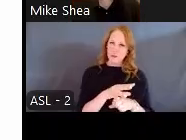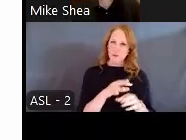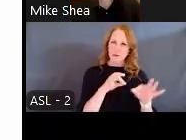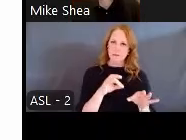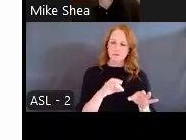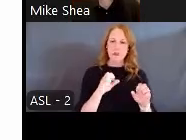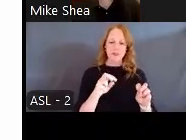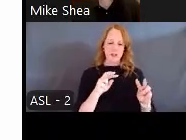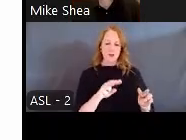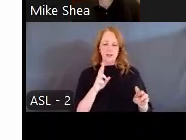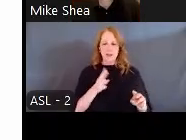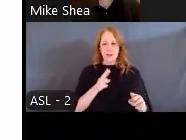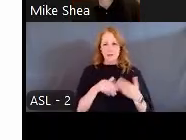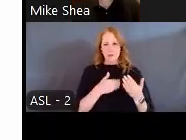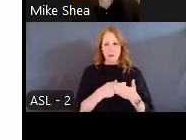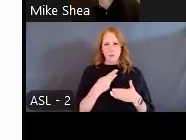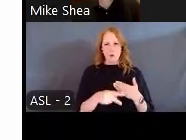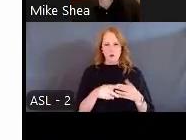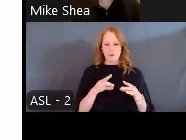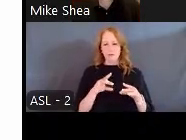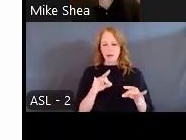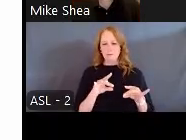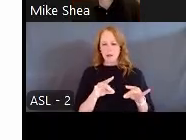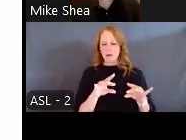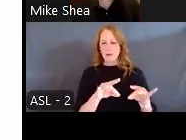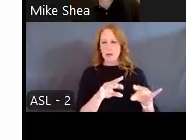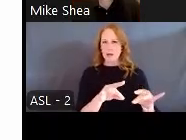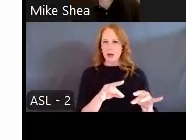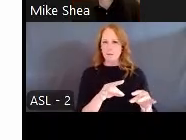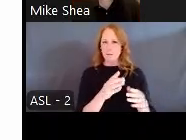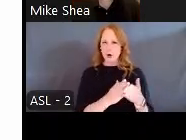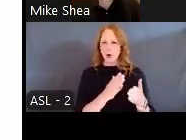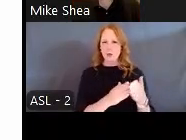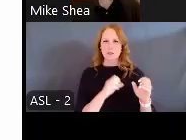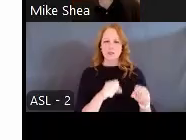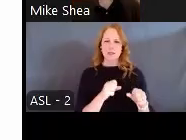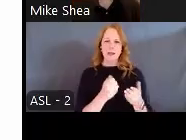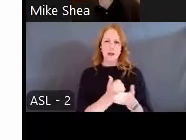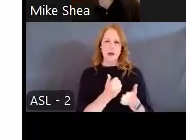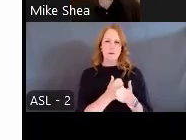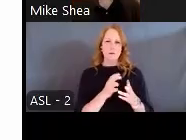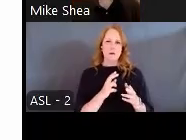whole program and pick up little nuggets that can really fast track your efforts wherever you are.